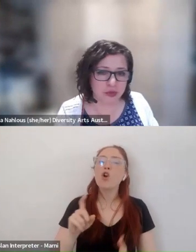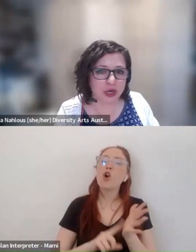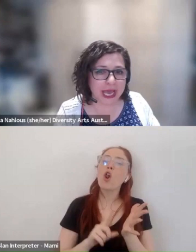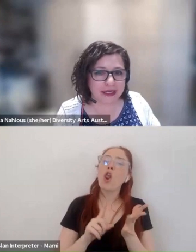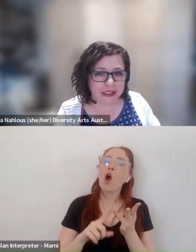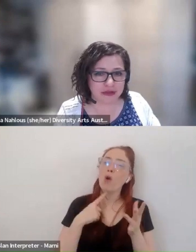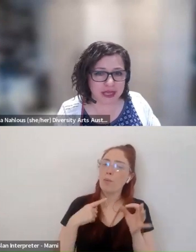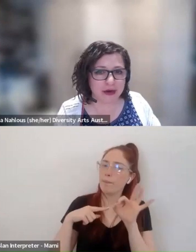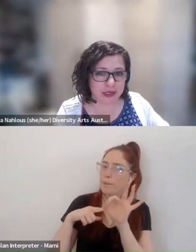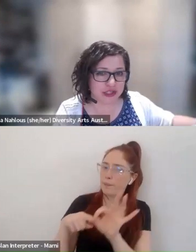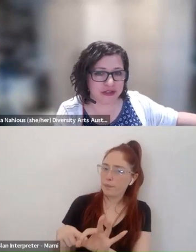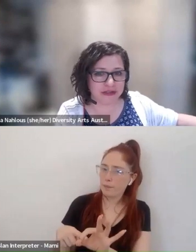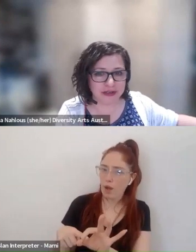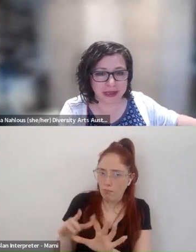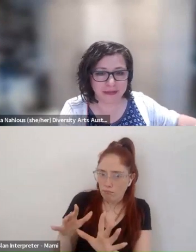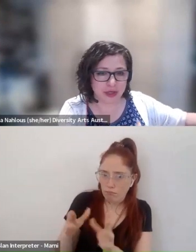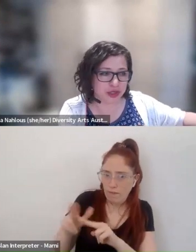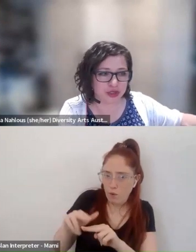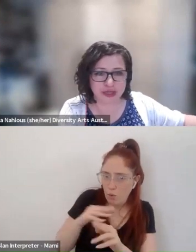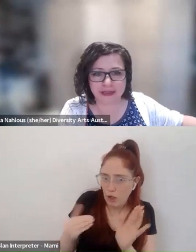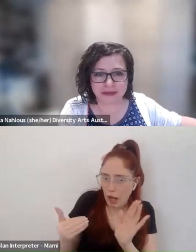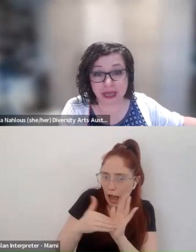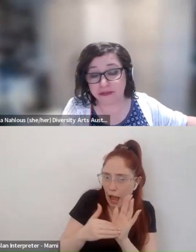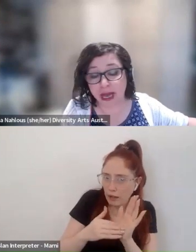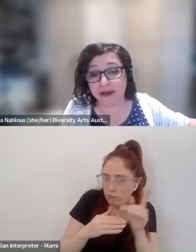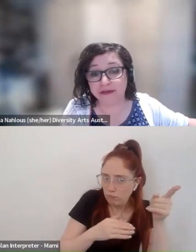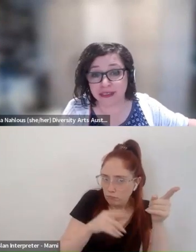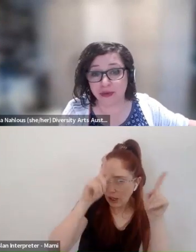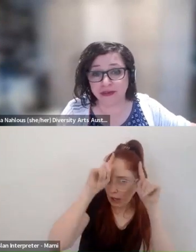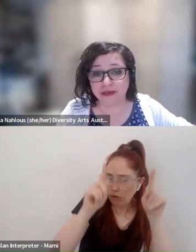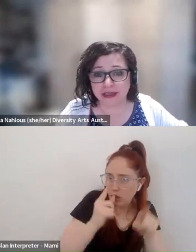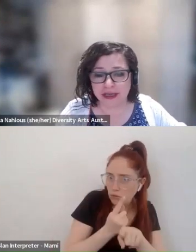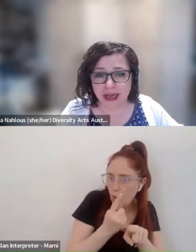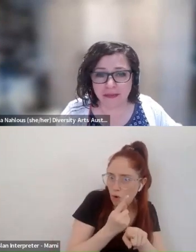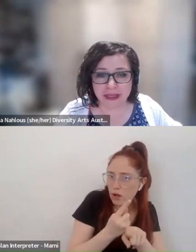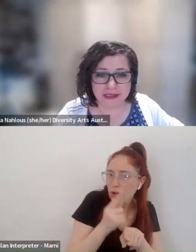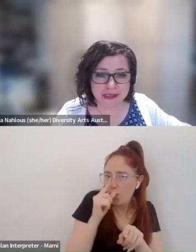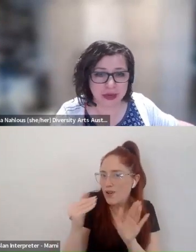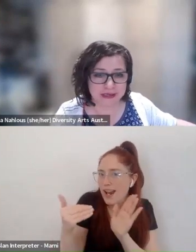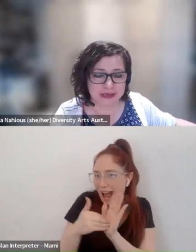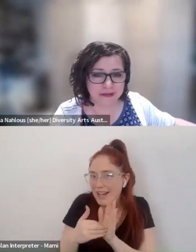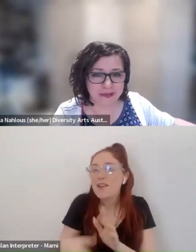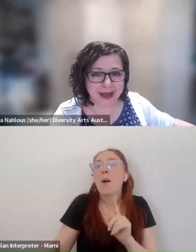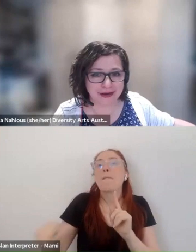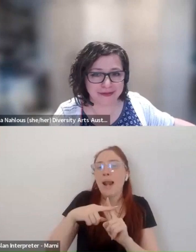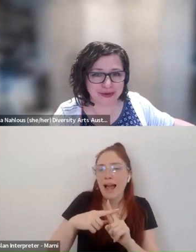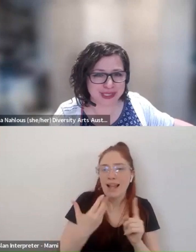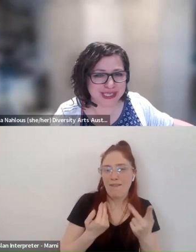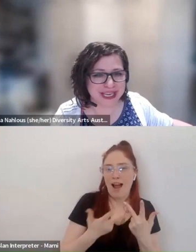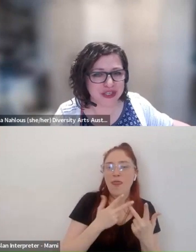you want to add to that question, maybe you can do that as part of this one. But this one is about more succession